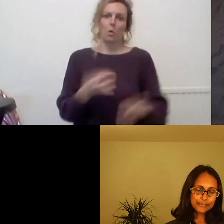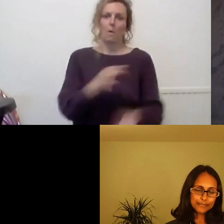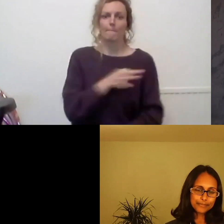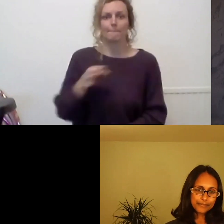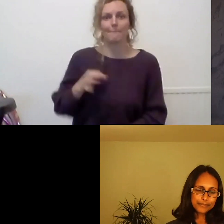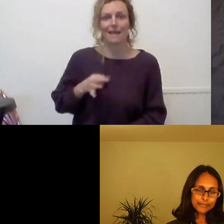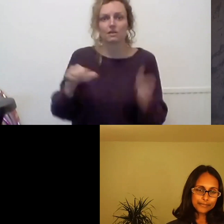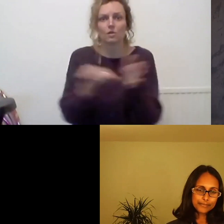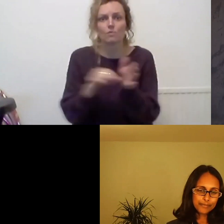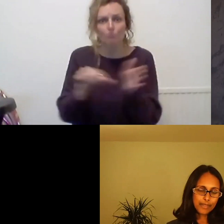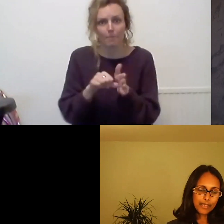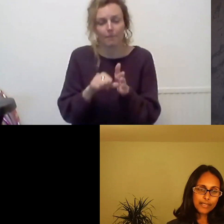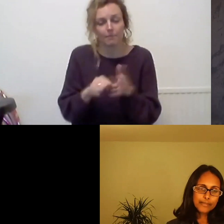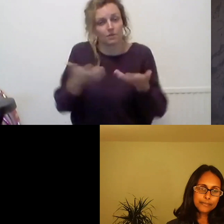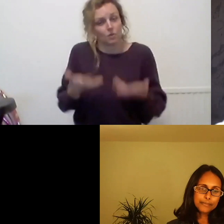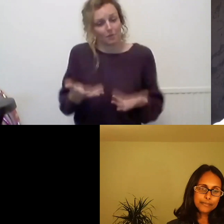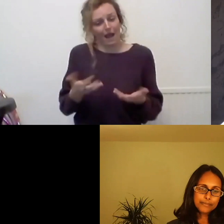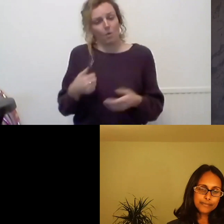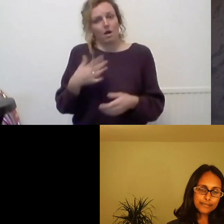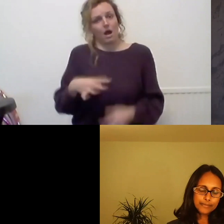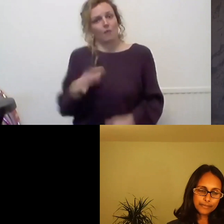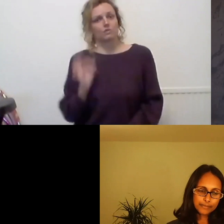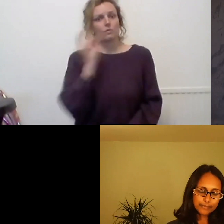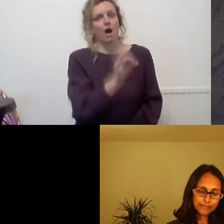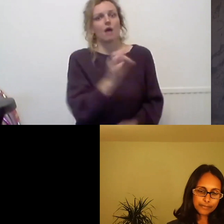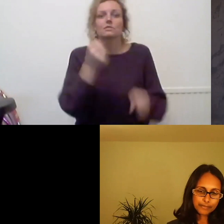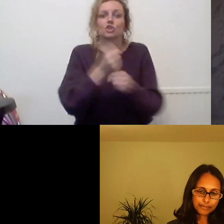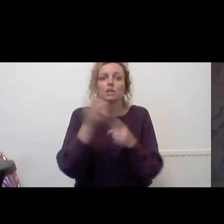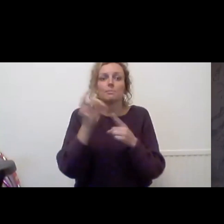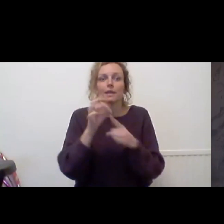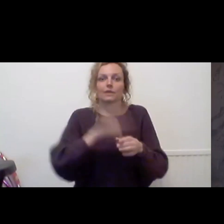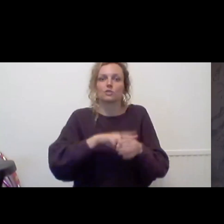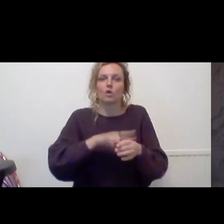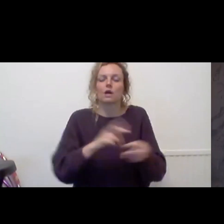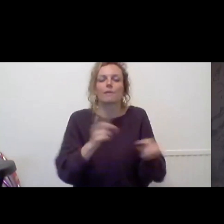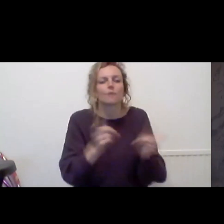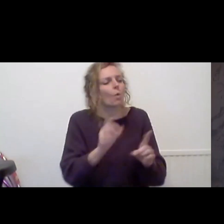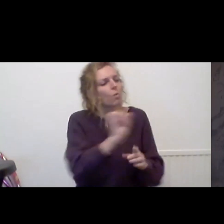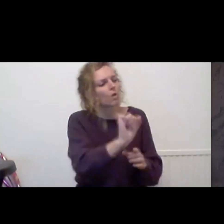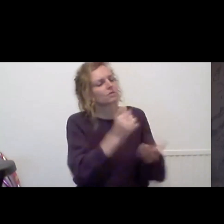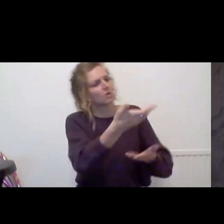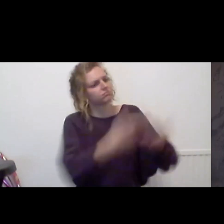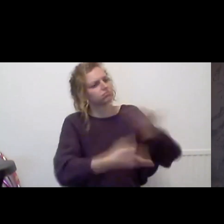Dr. carfit. Dr. Cofer, what's your advice to people that have pre existing illnesses,